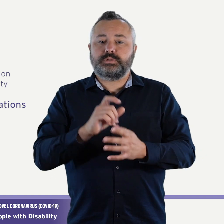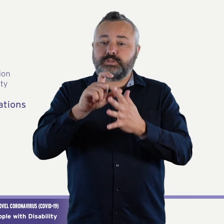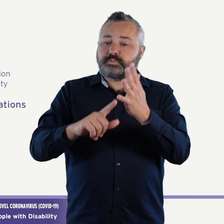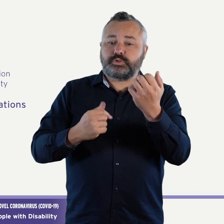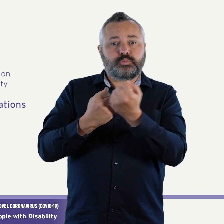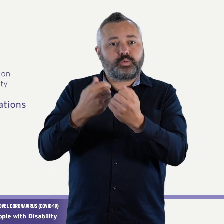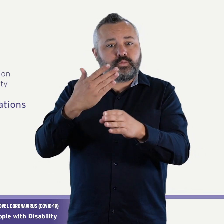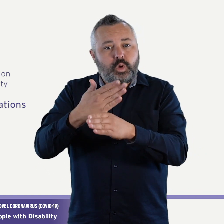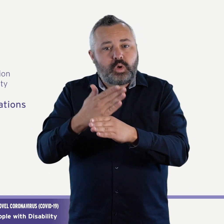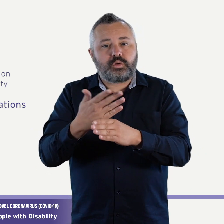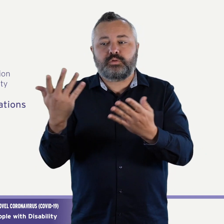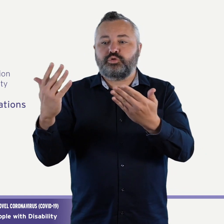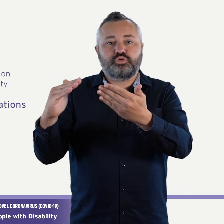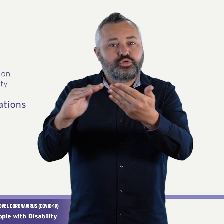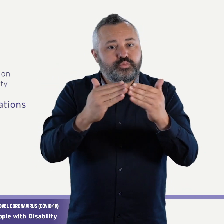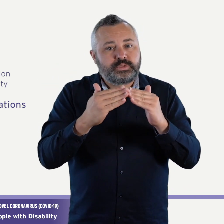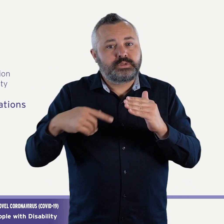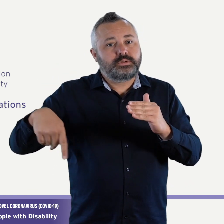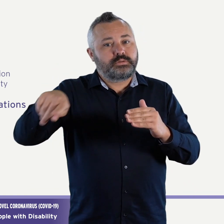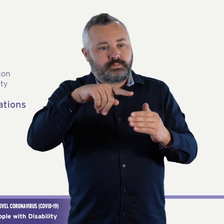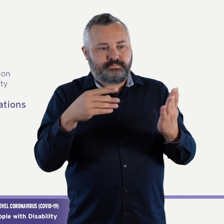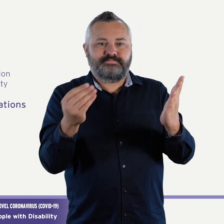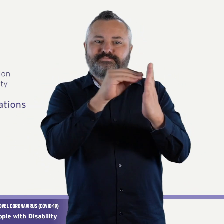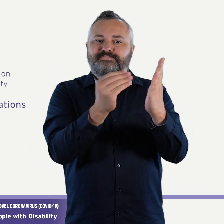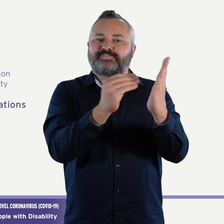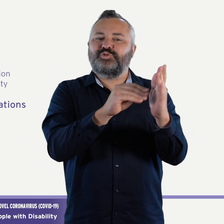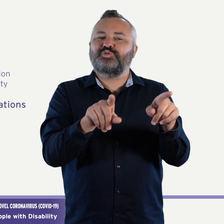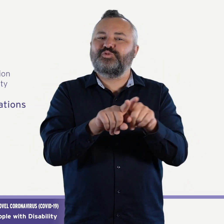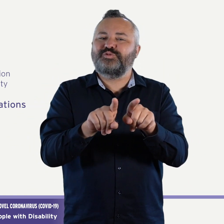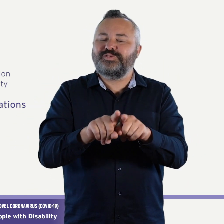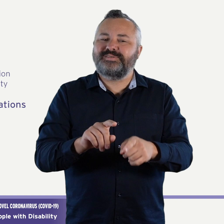disability support workers, the broader community.